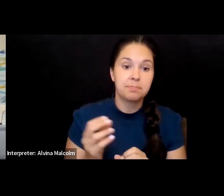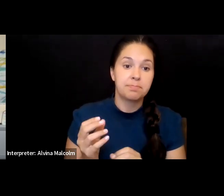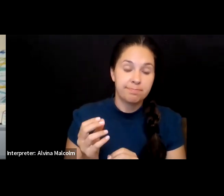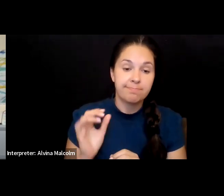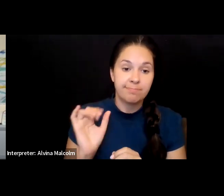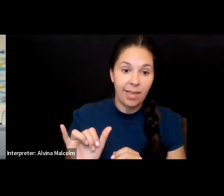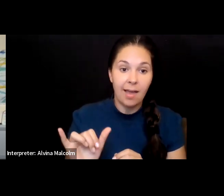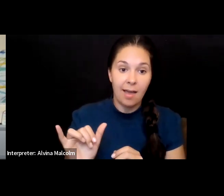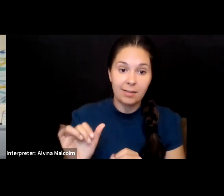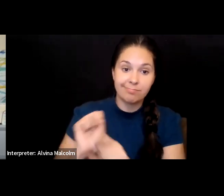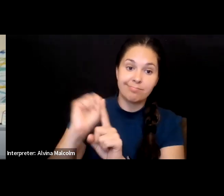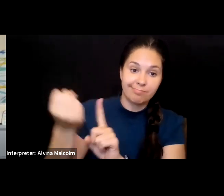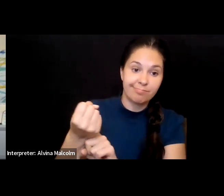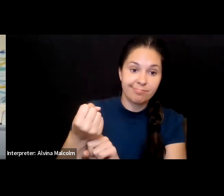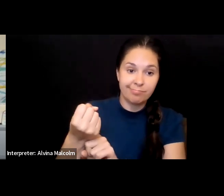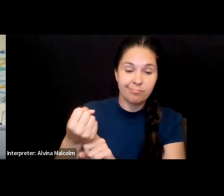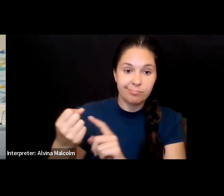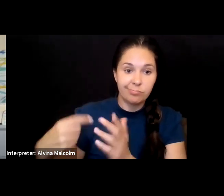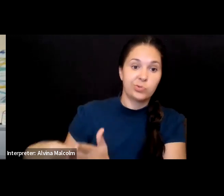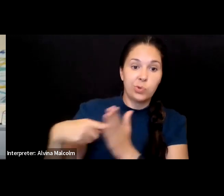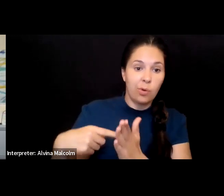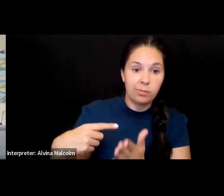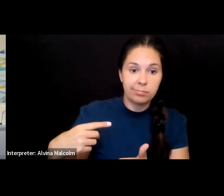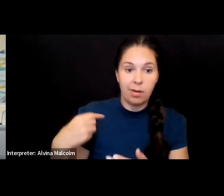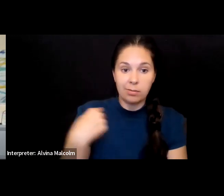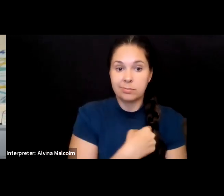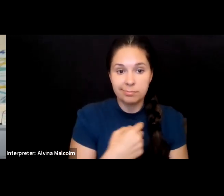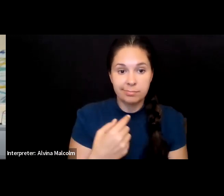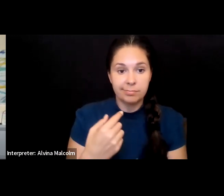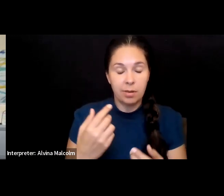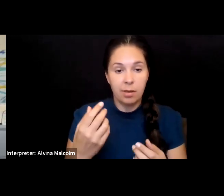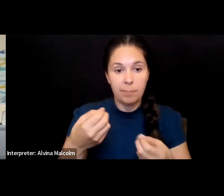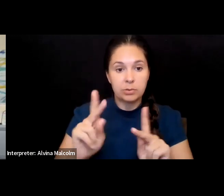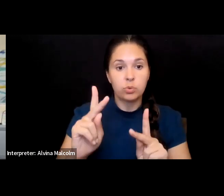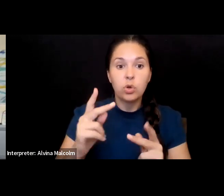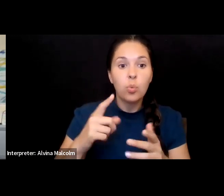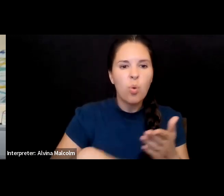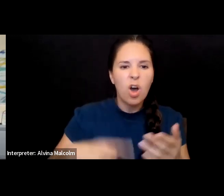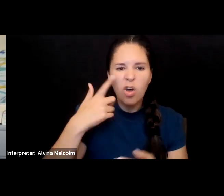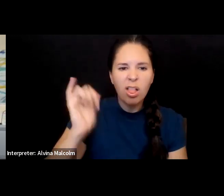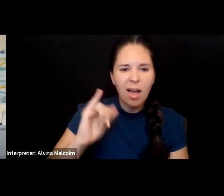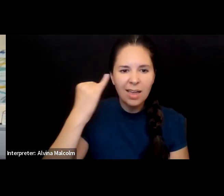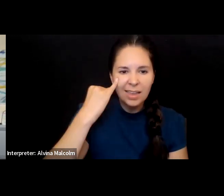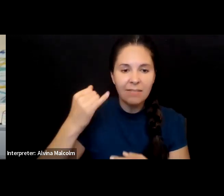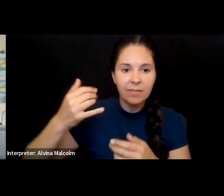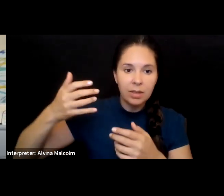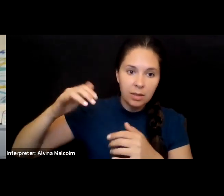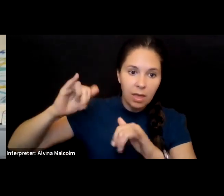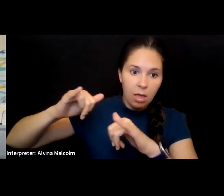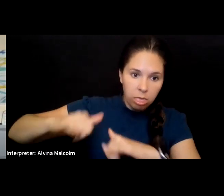a hurricane for a lot of people. What we did was COVID provided us a great